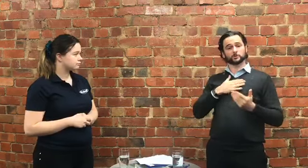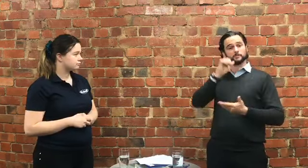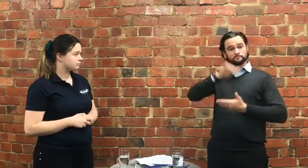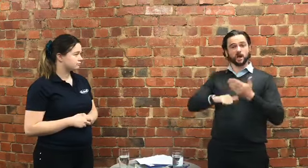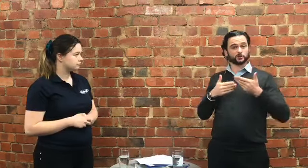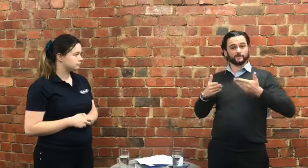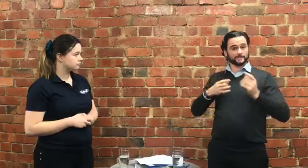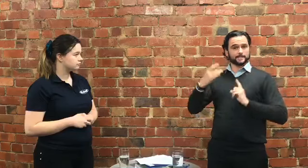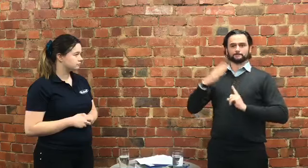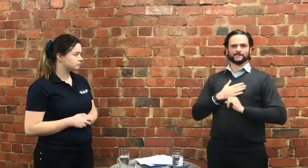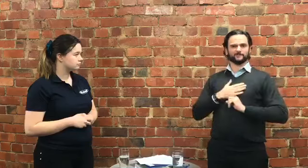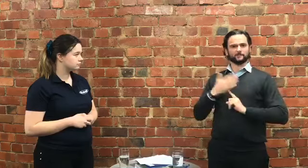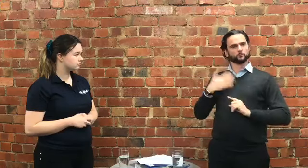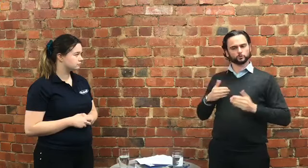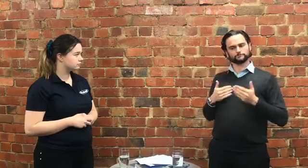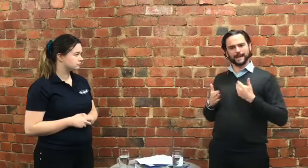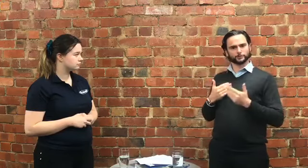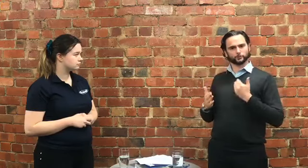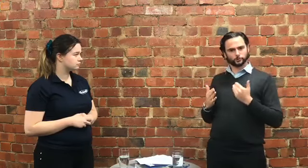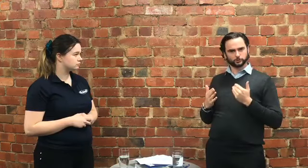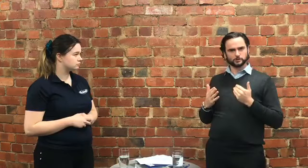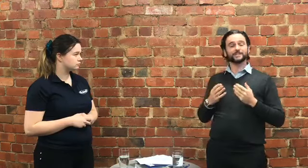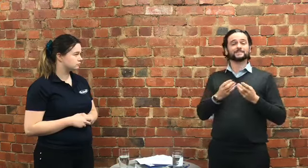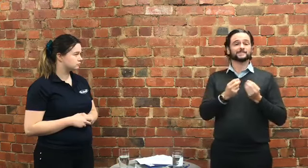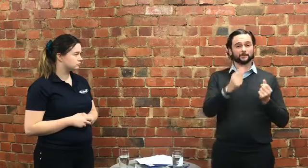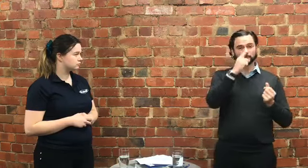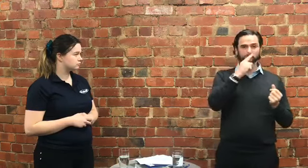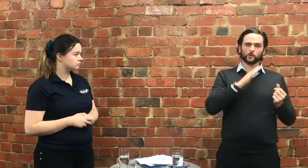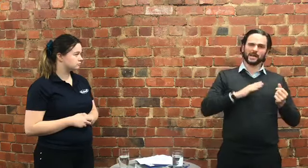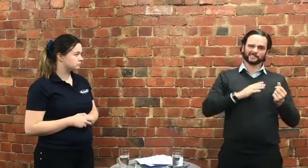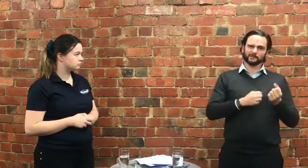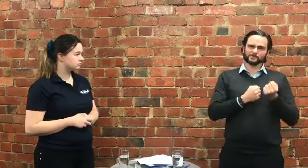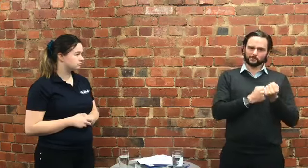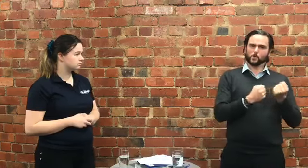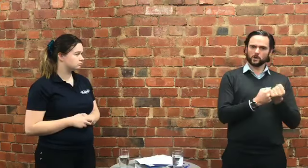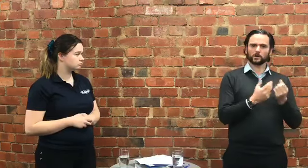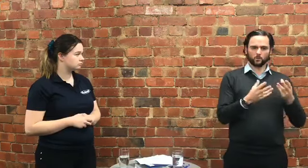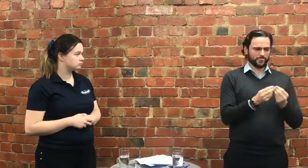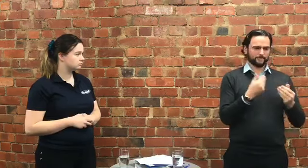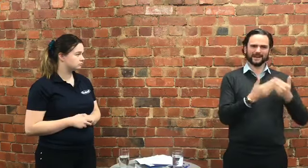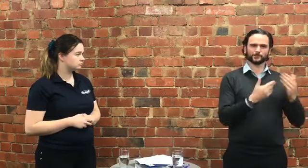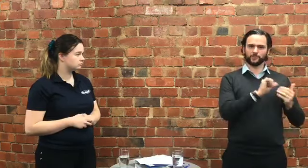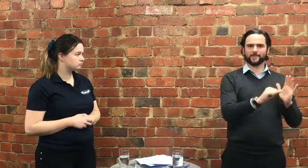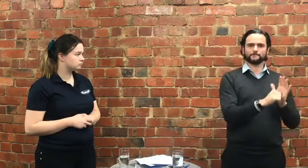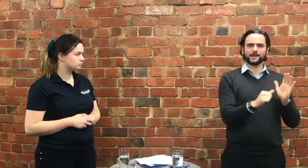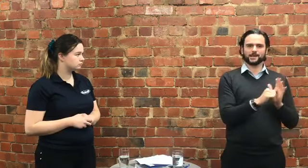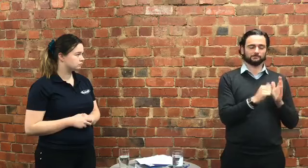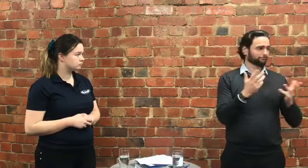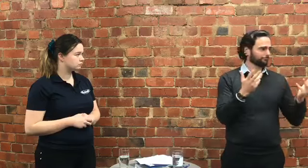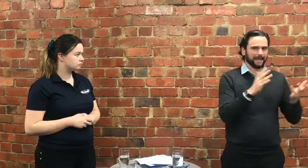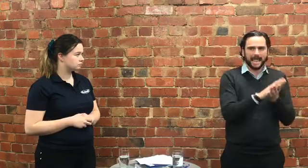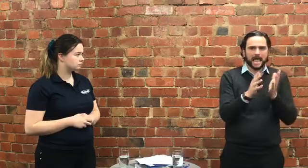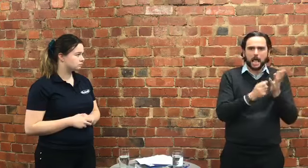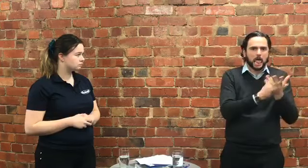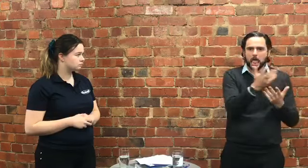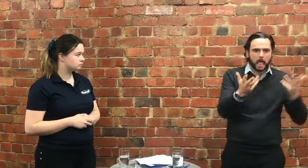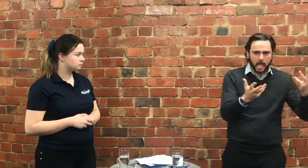Some people like to purchase those services themselves and manage the money themselves.